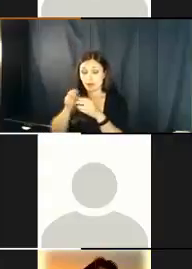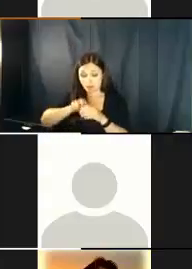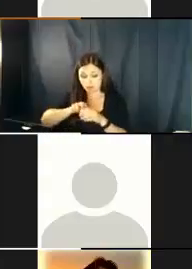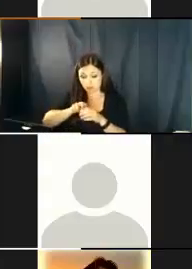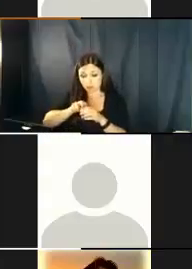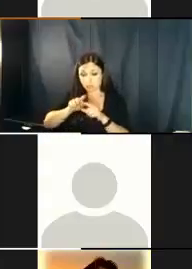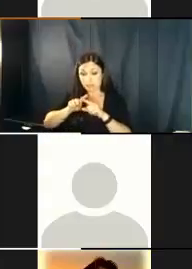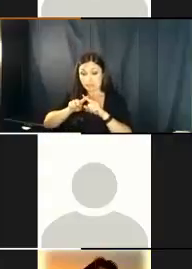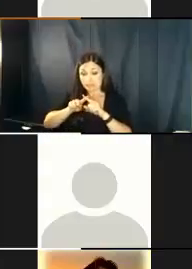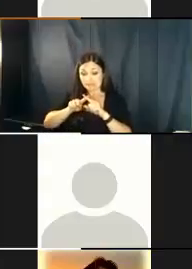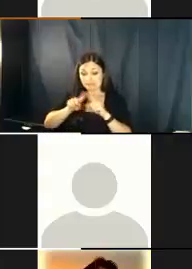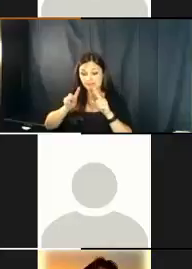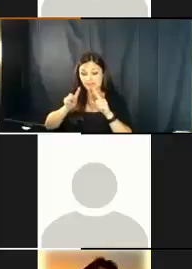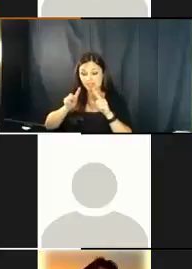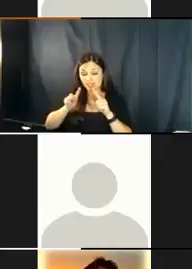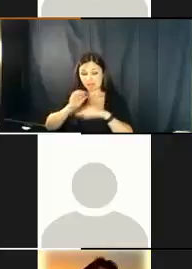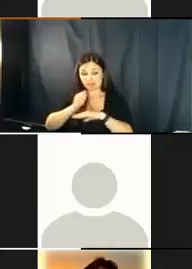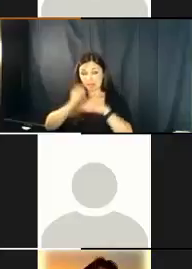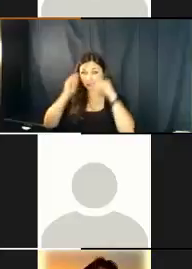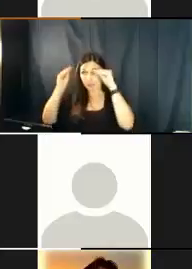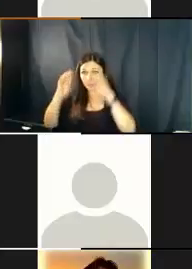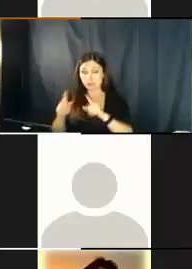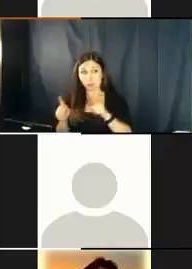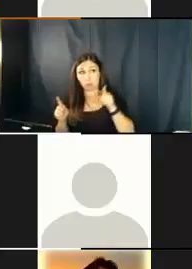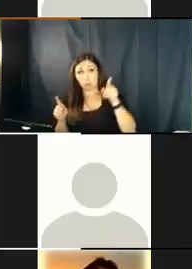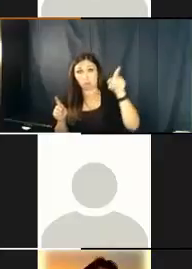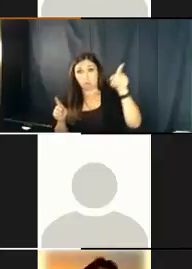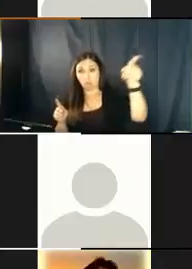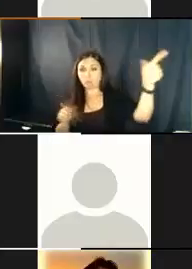that's a that's a great model so if you're in a more rural school district where you